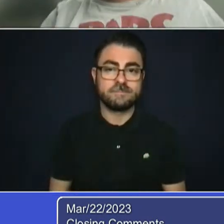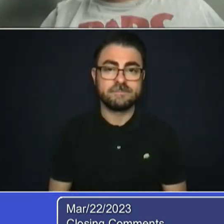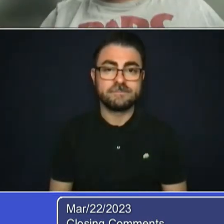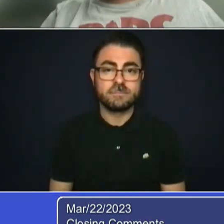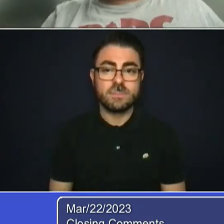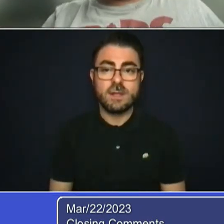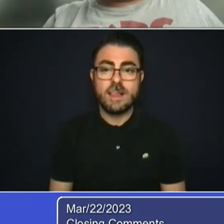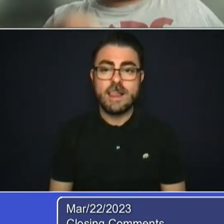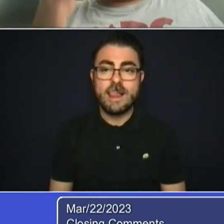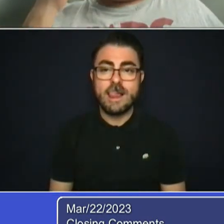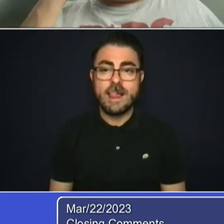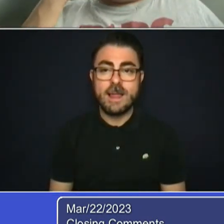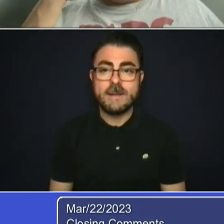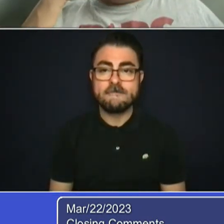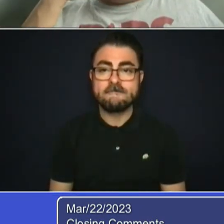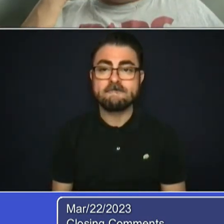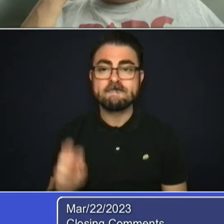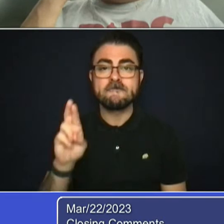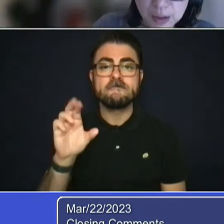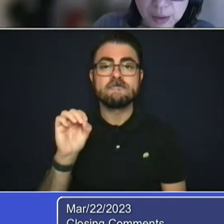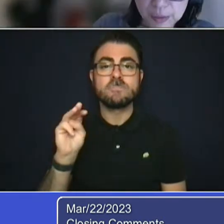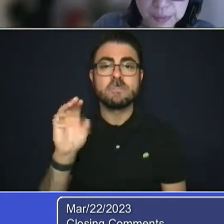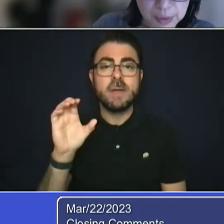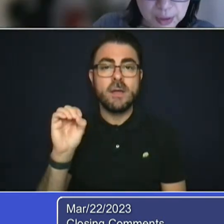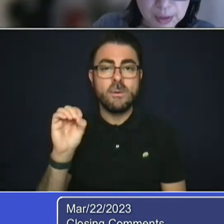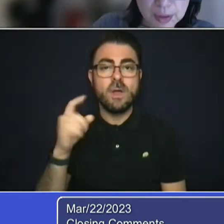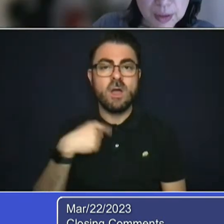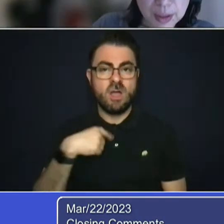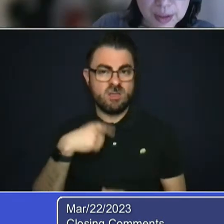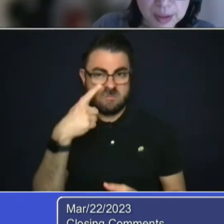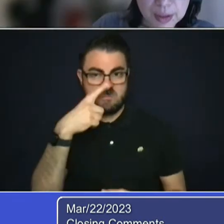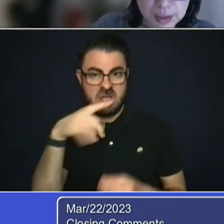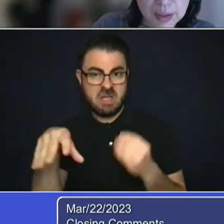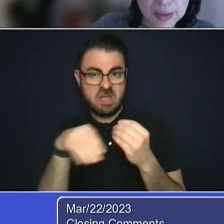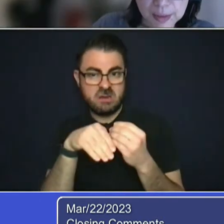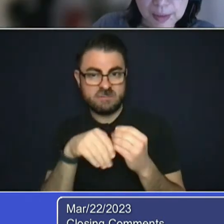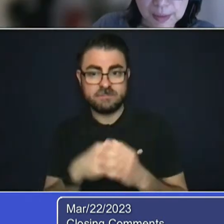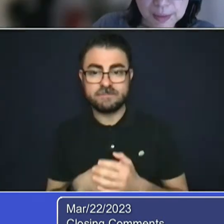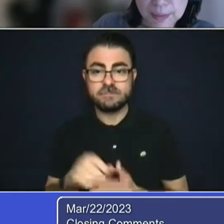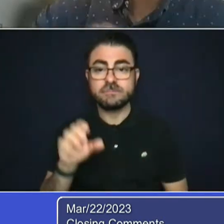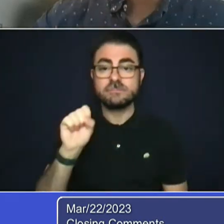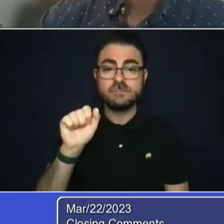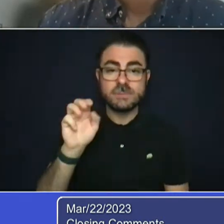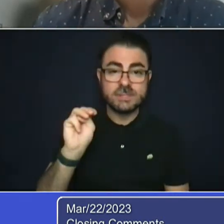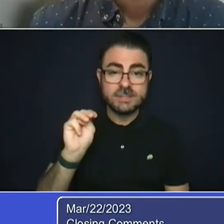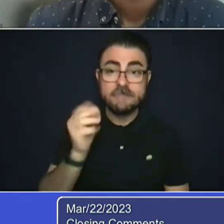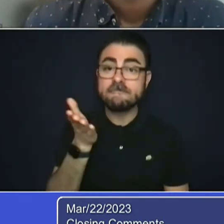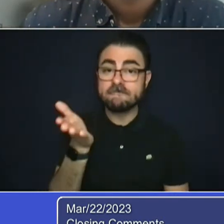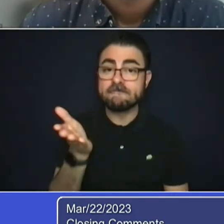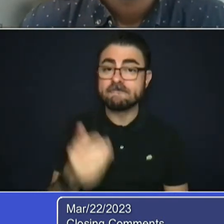PCEF ANSWERS AND RESPOND TO THEIR QUESTIONS.